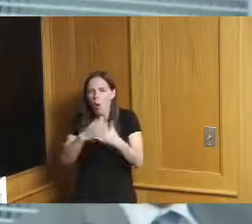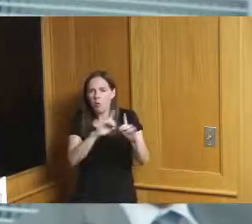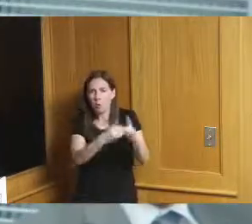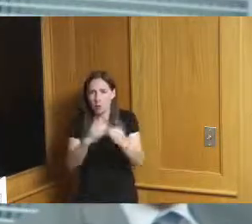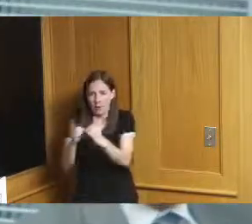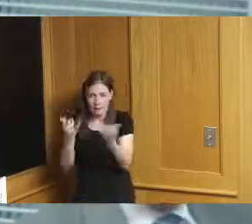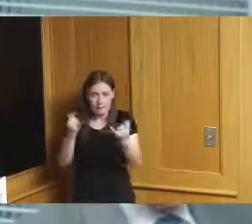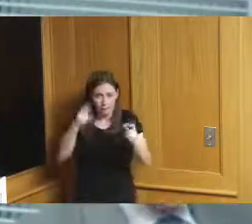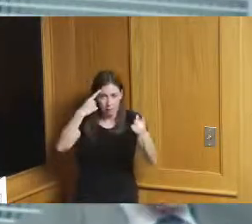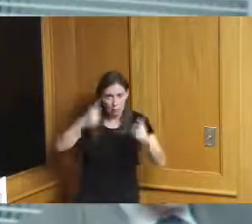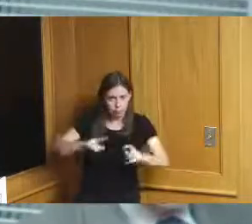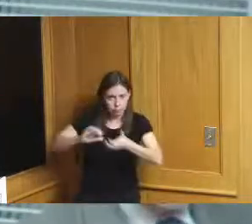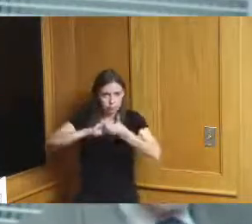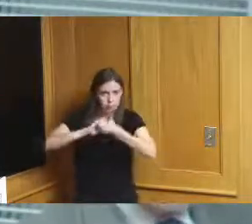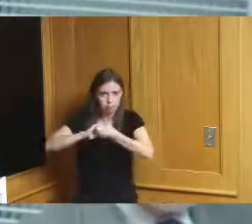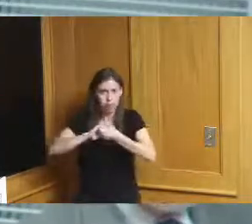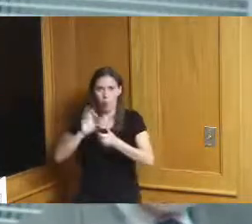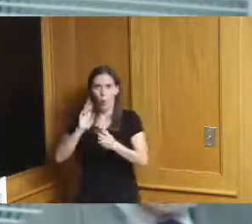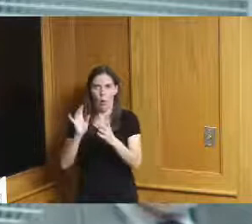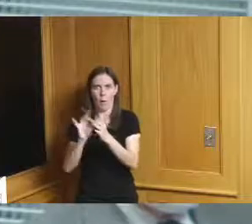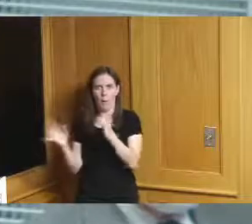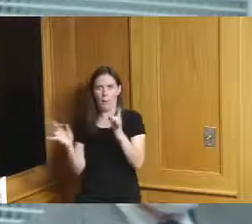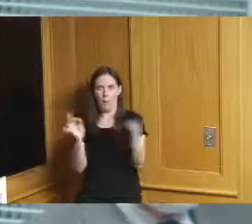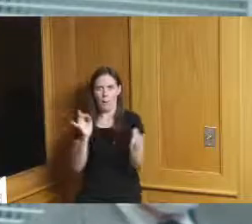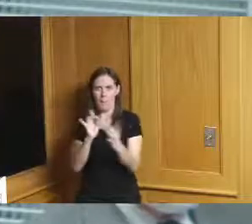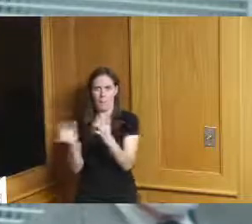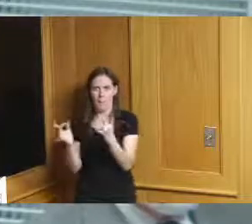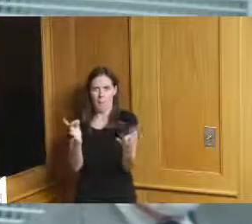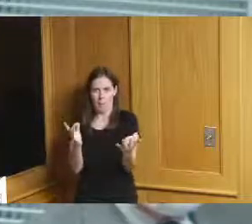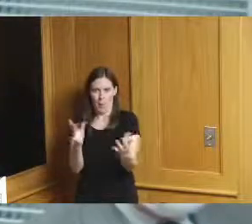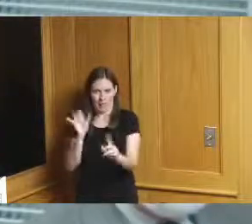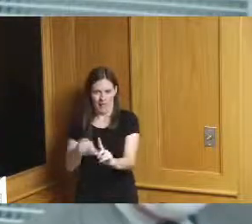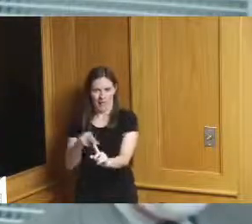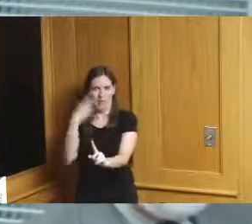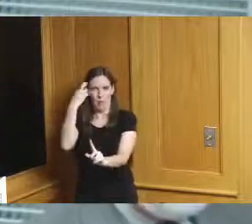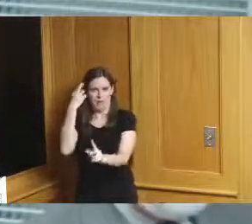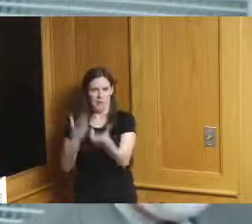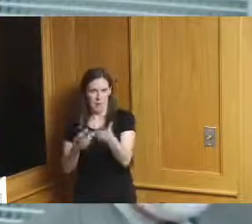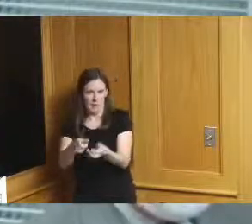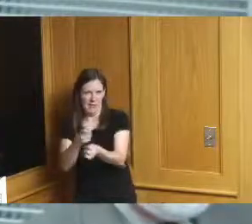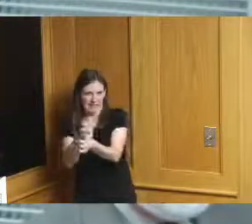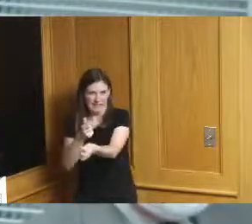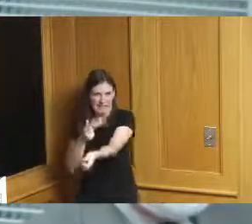work that the Board or myself or even city council and the admin and the manager have to do in terms